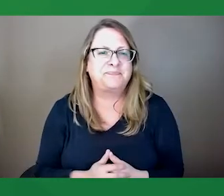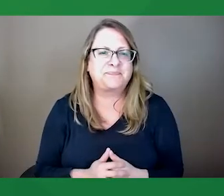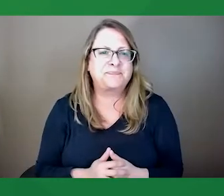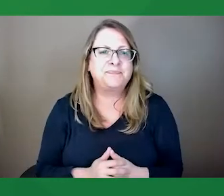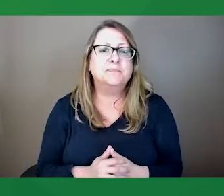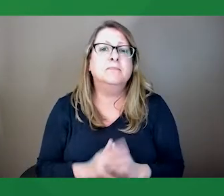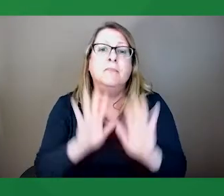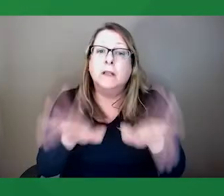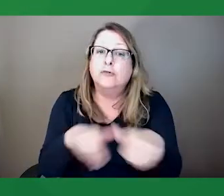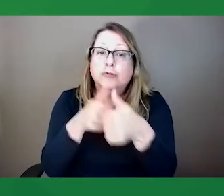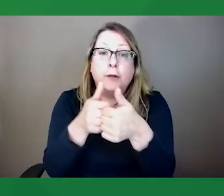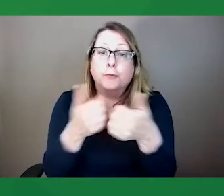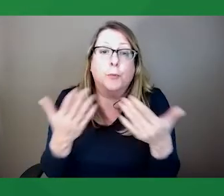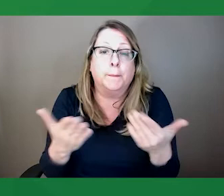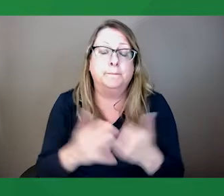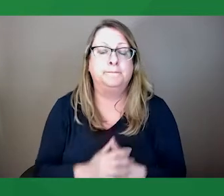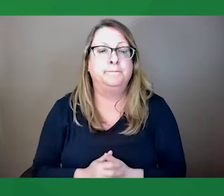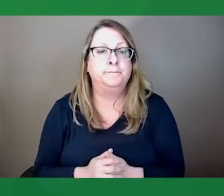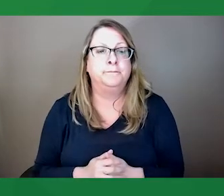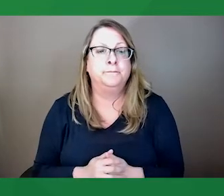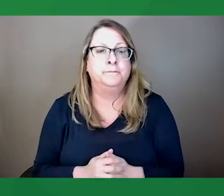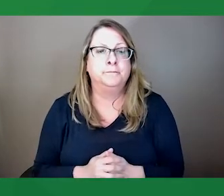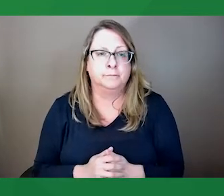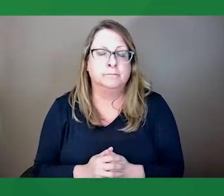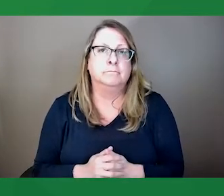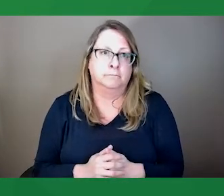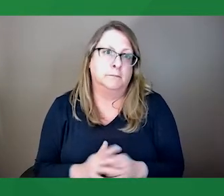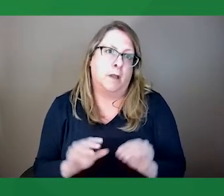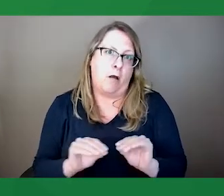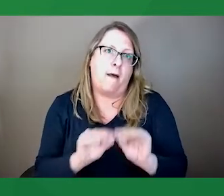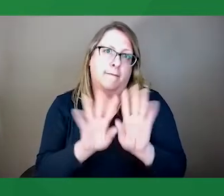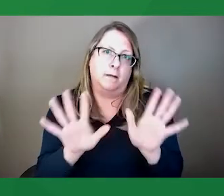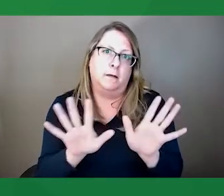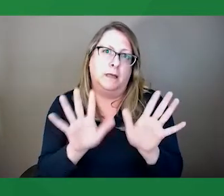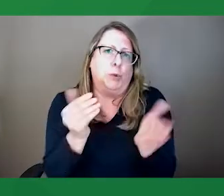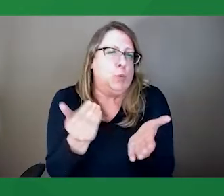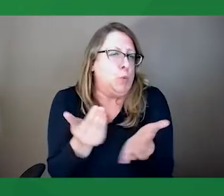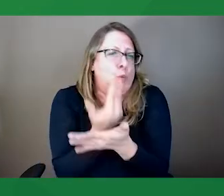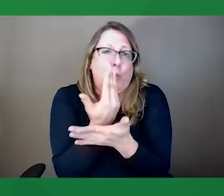Now the challenge. Now obviously, because he's a very, very new team